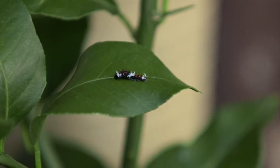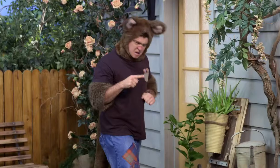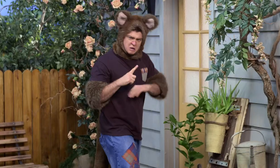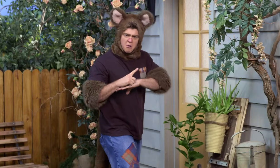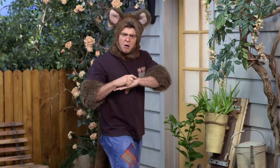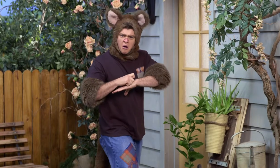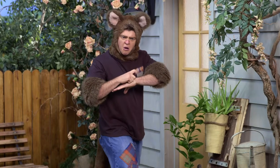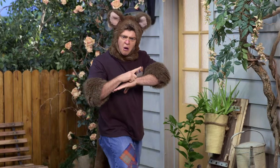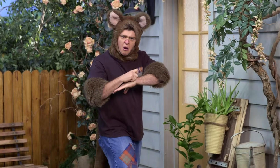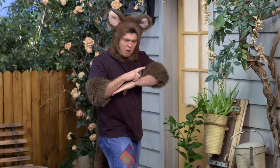It's wriggling.